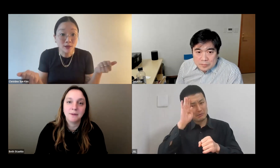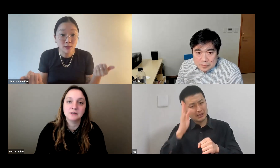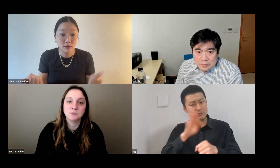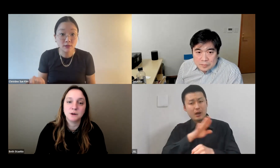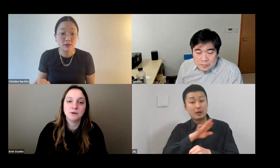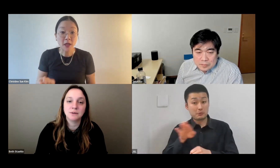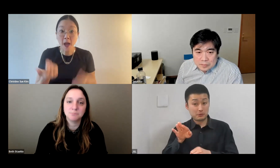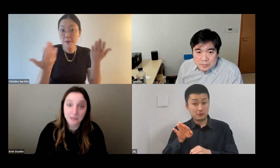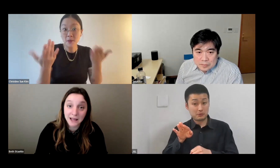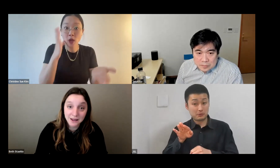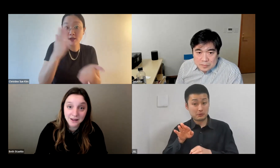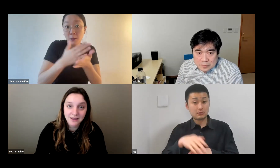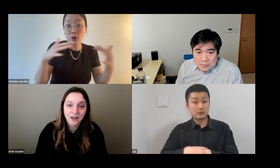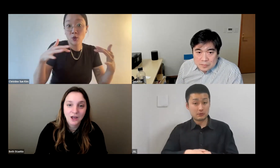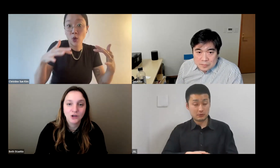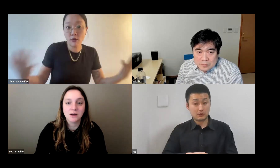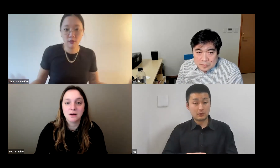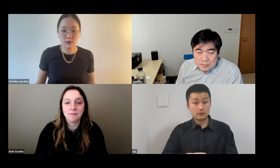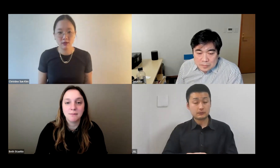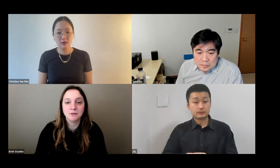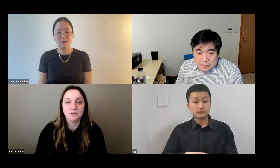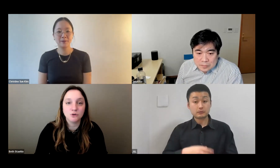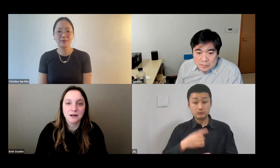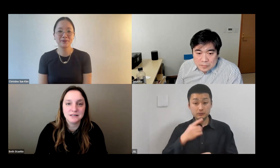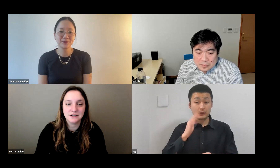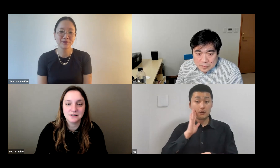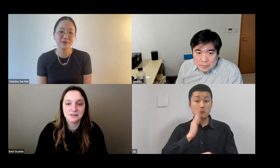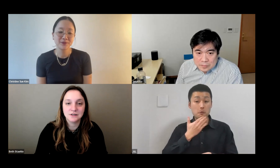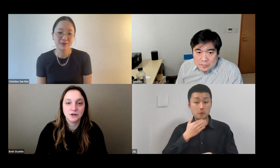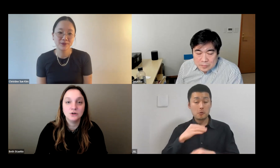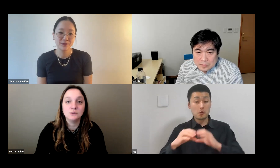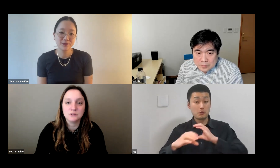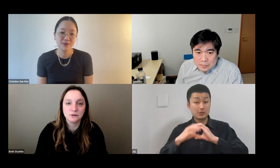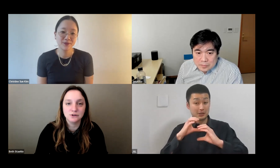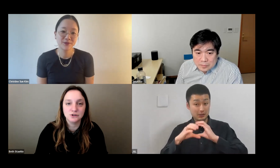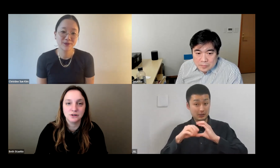Because when you can play, you can come up with new ideas, new solutions.